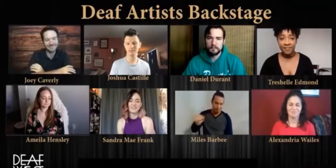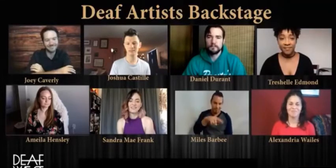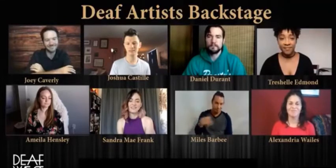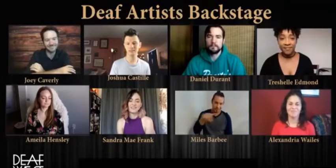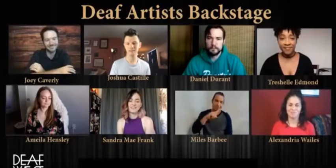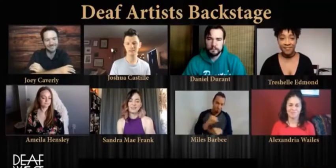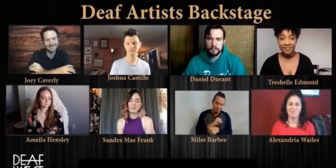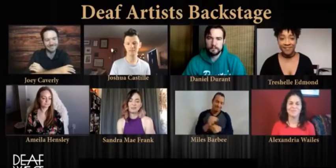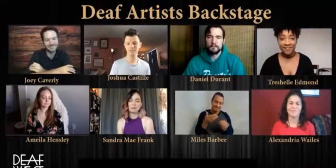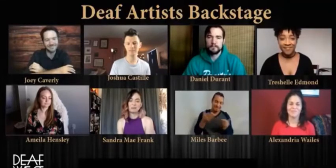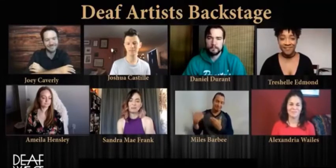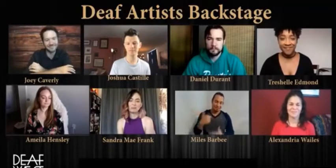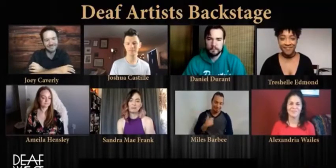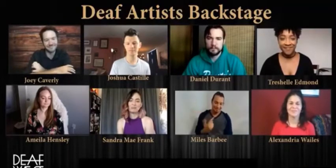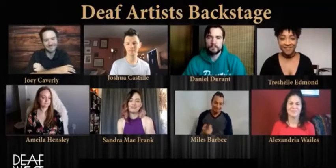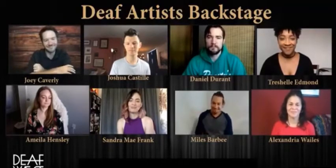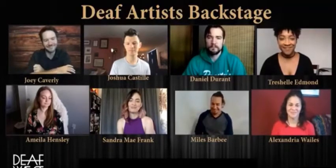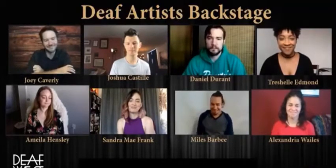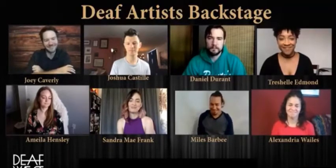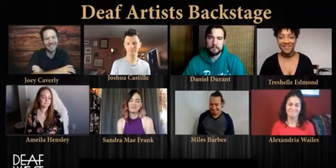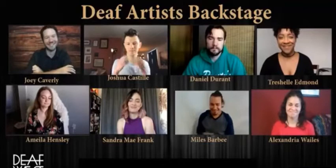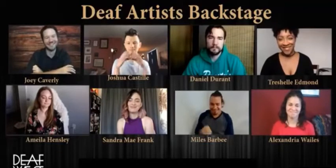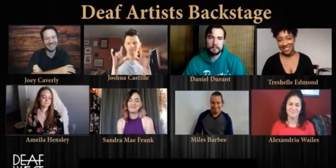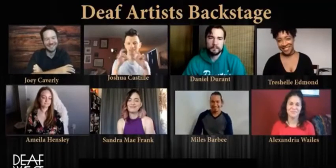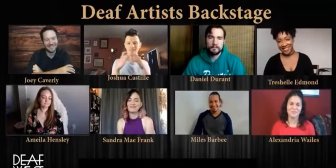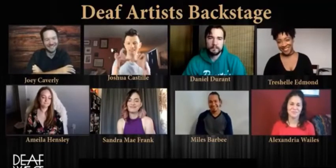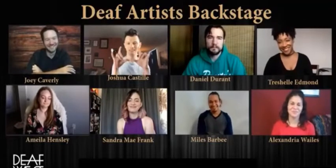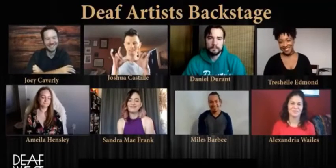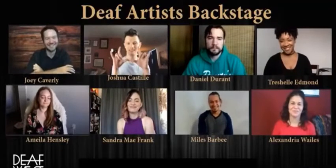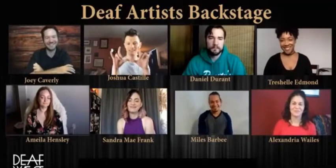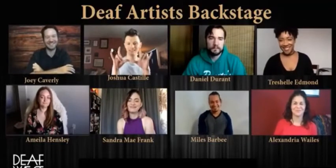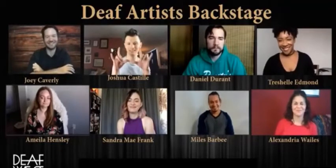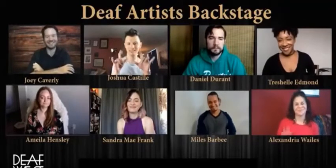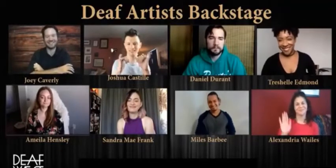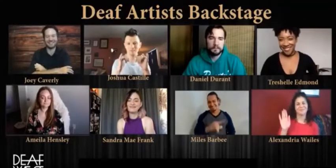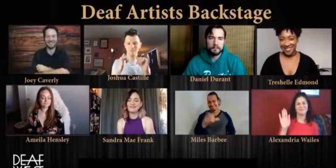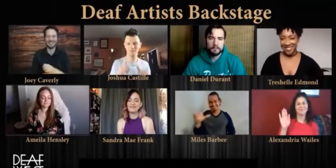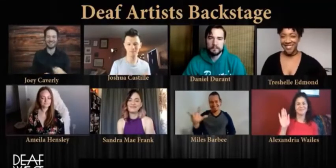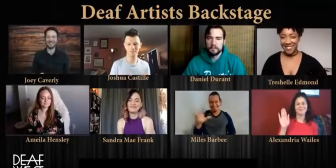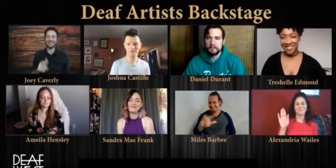I would not have been able to carry this myself without each and every one of your help. So, I really appreciate it.